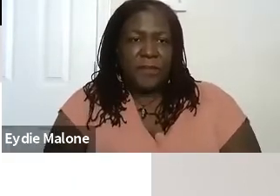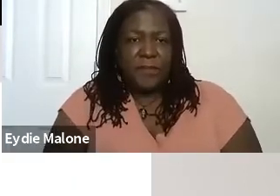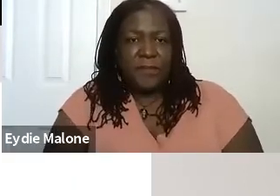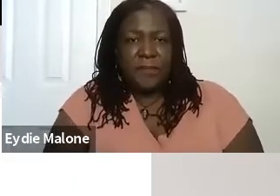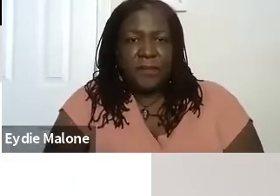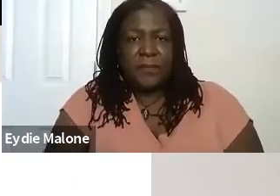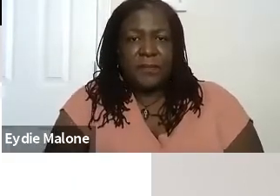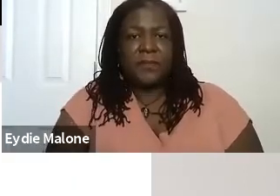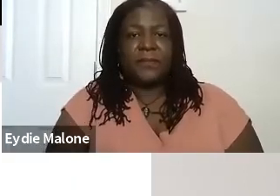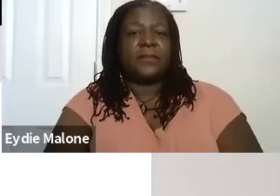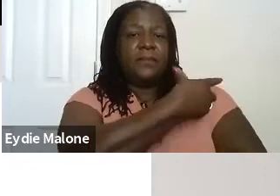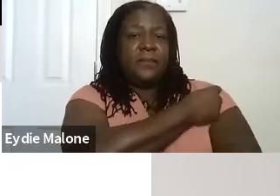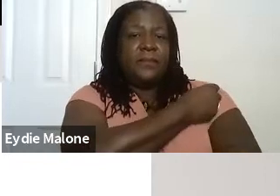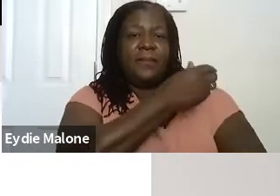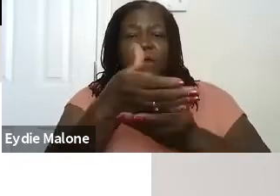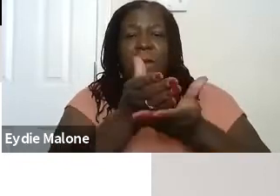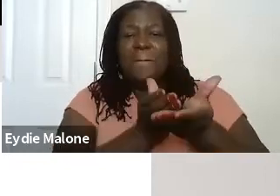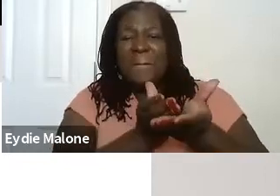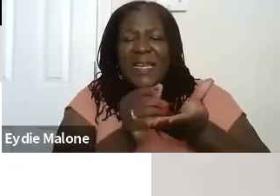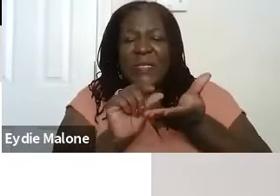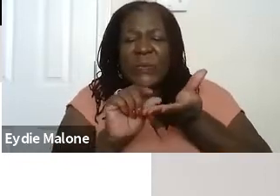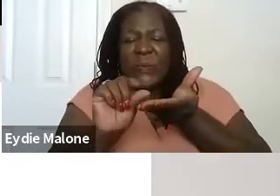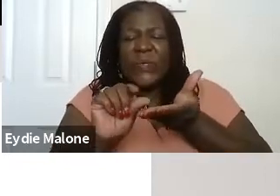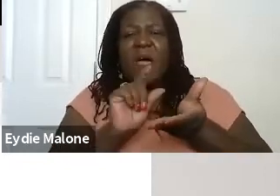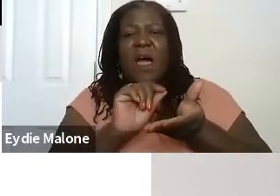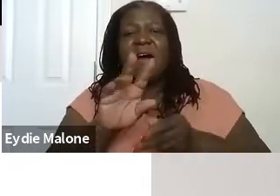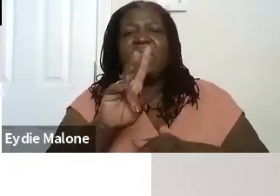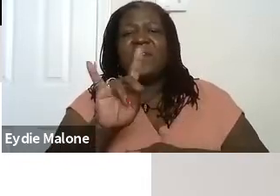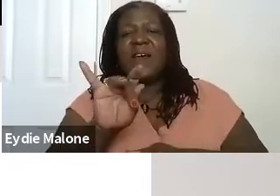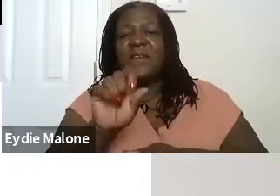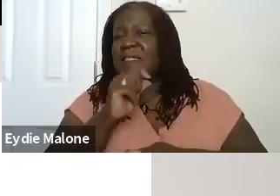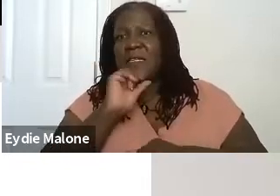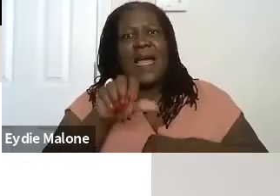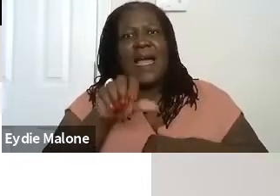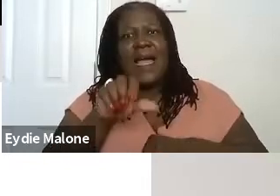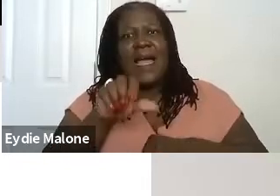Vaccines are a piece of a virus, not the whole virus, they can't give you the infection itself,